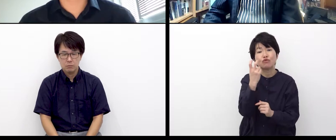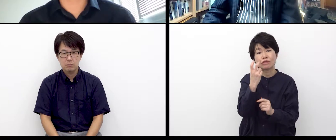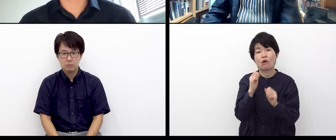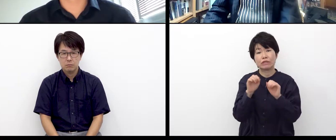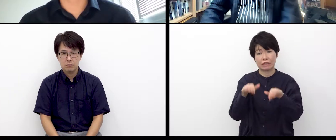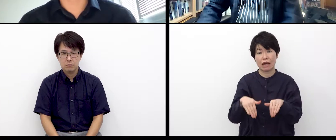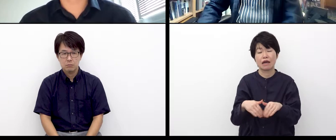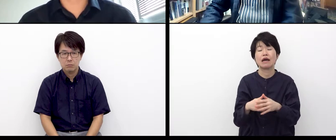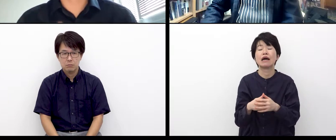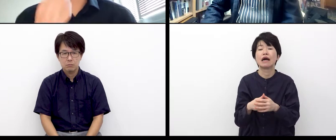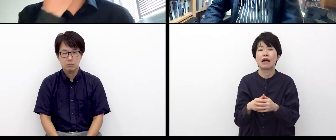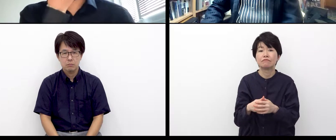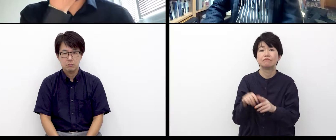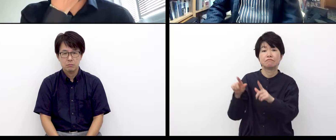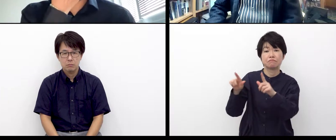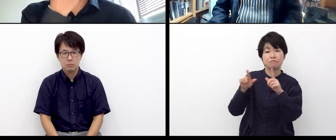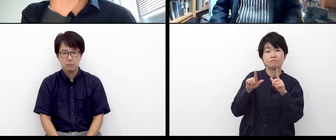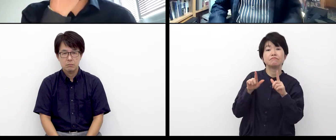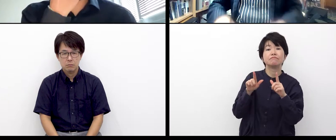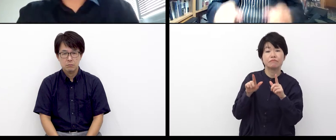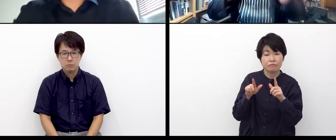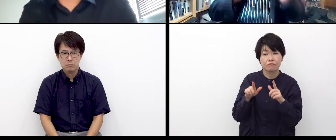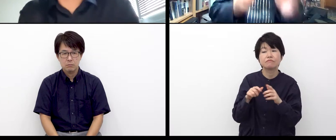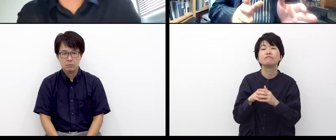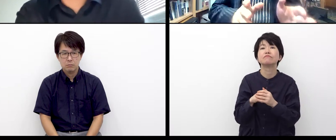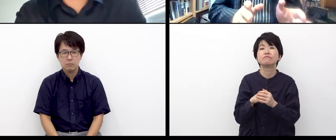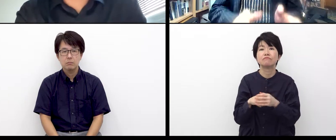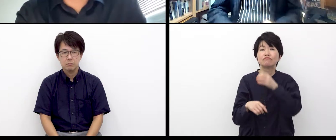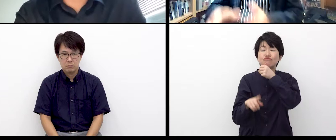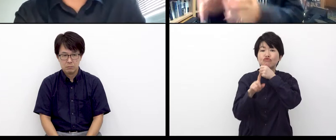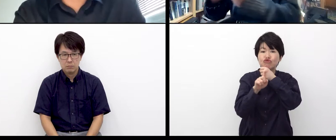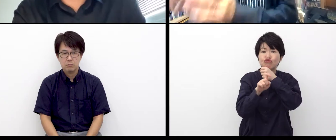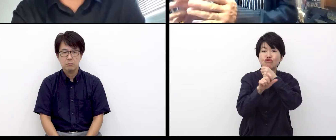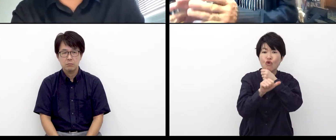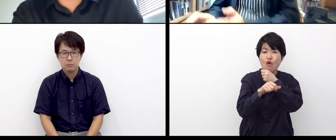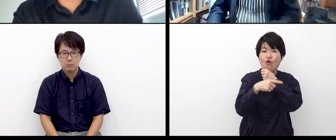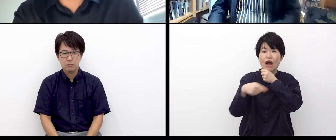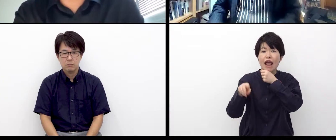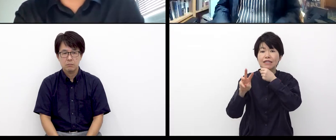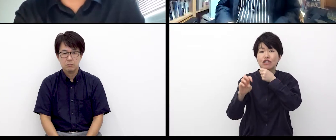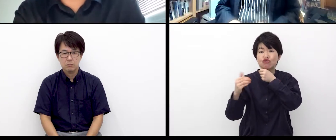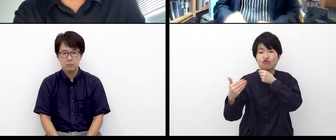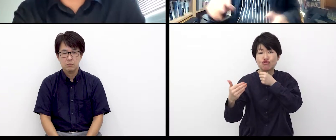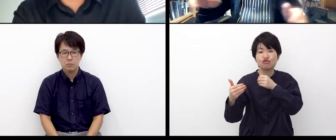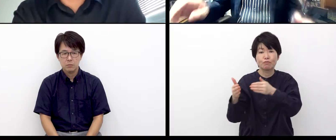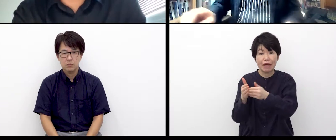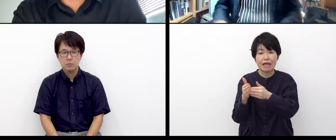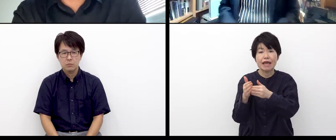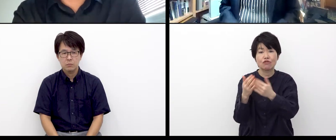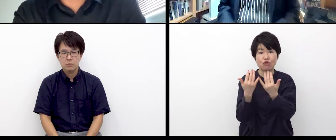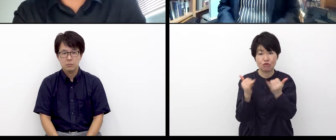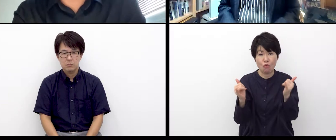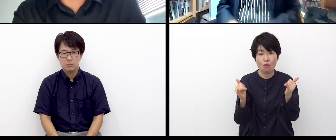They announced how much of the population are “hikikomori”